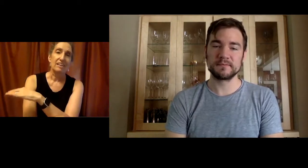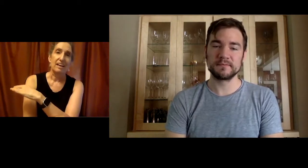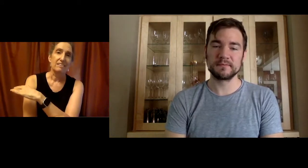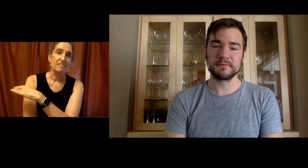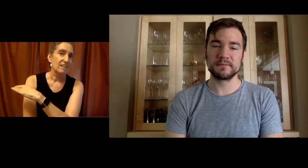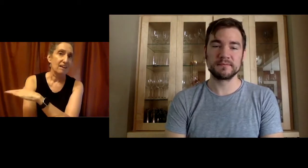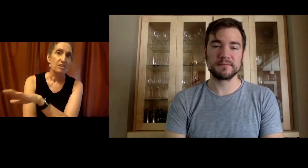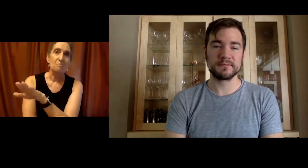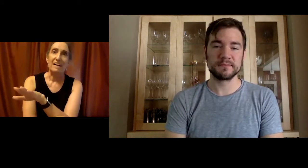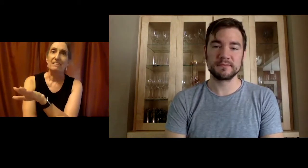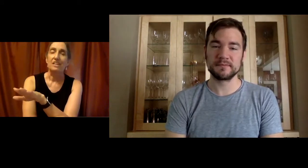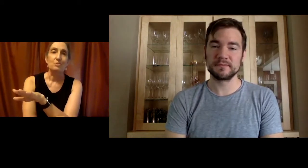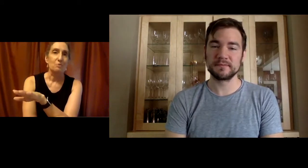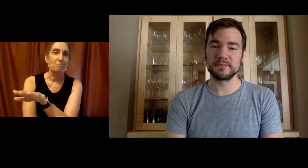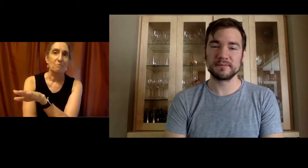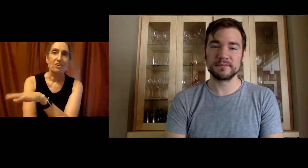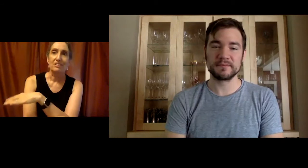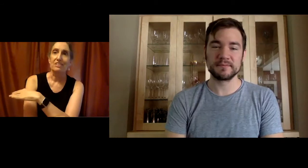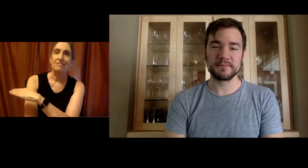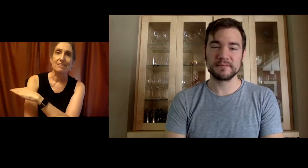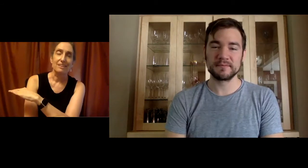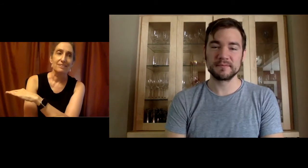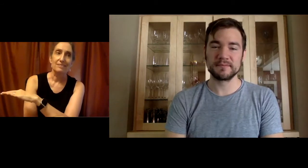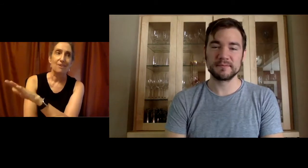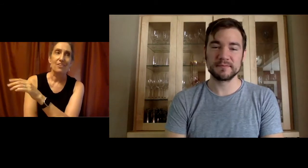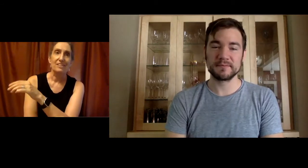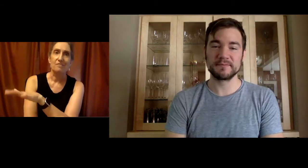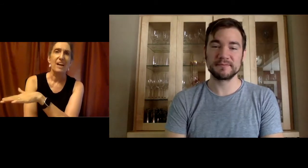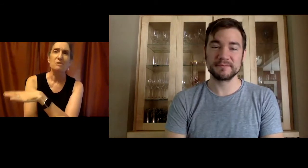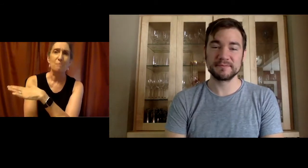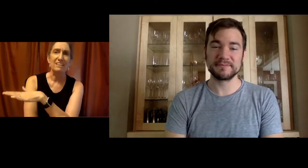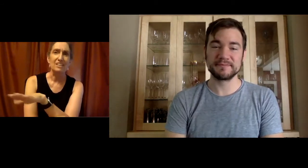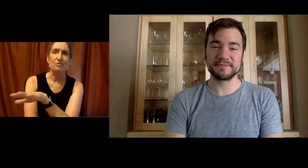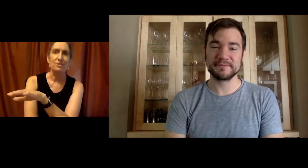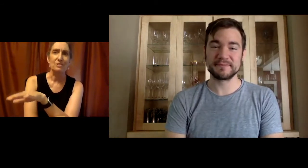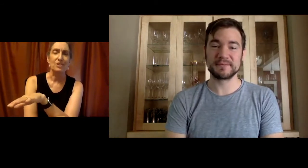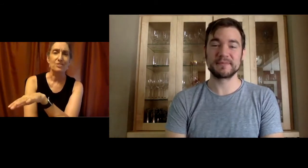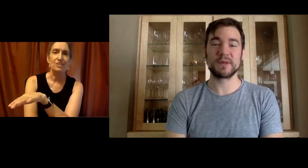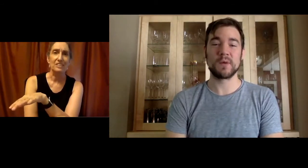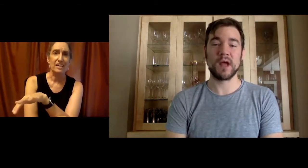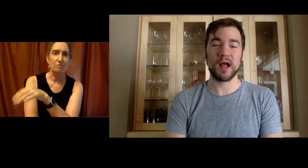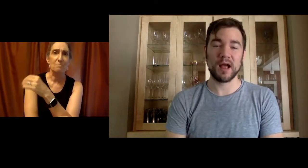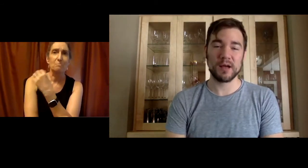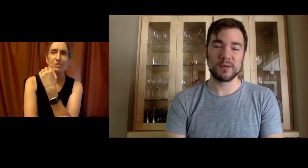and everything backstage was run by volunteers and all that stuff. And I was backstage for, as early as I can remember.